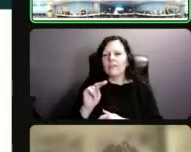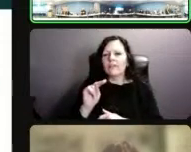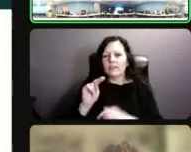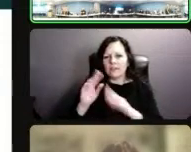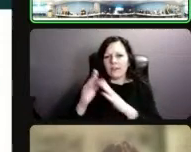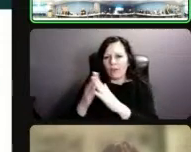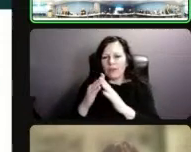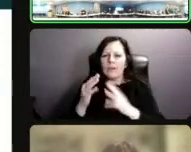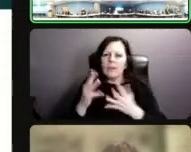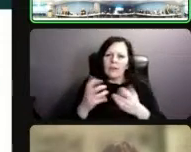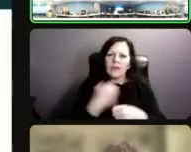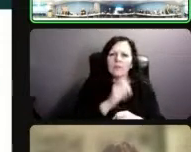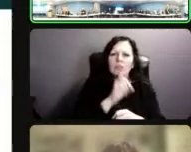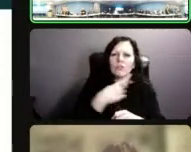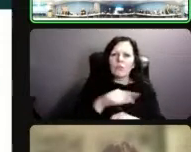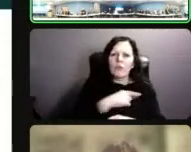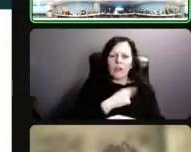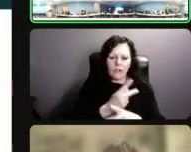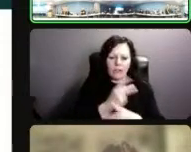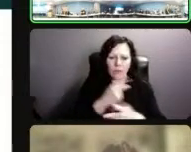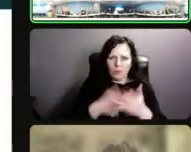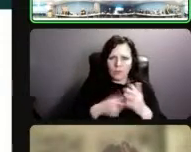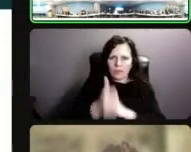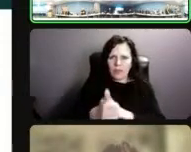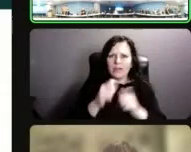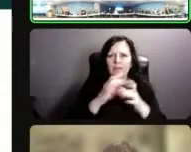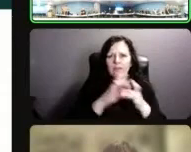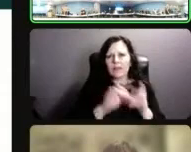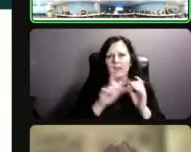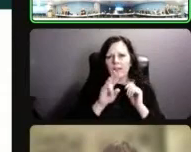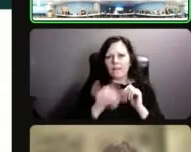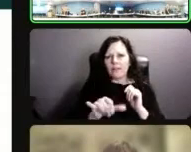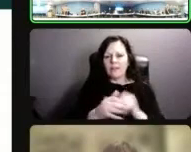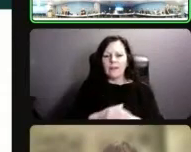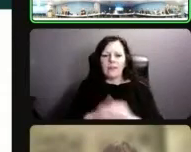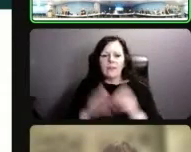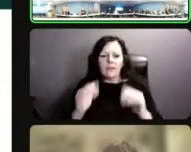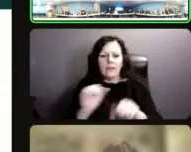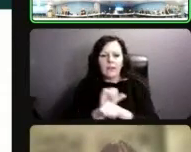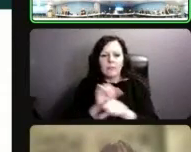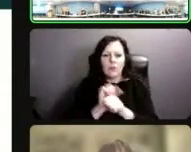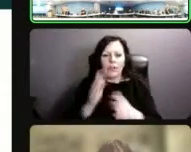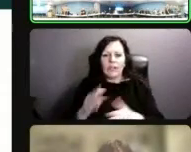COMPRESSION REALLY A CHALLENGE PARTICULARLY IN